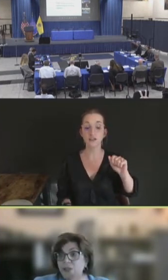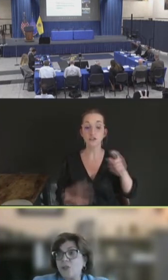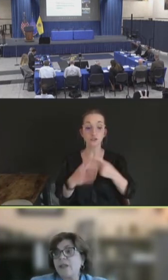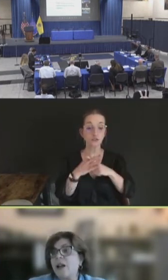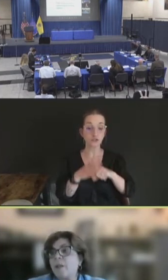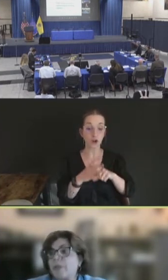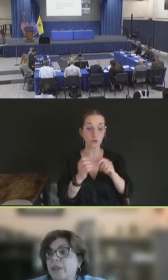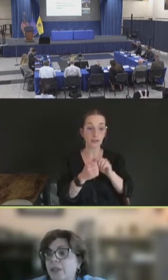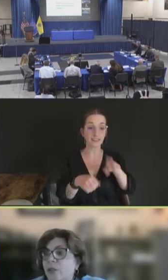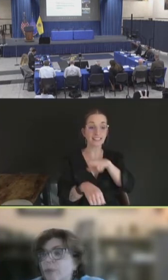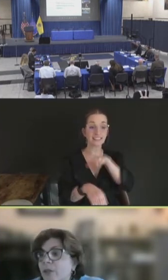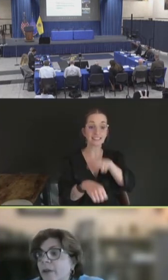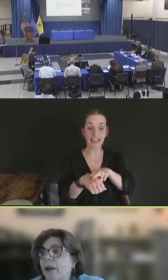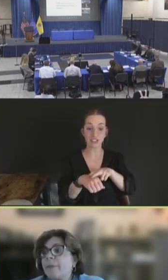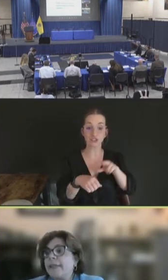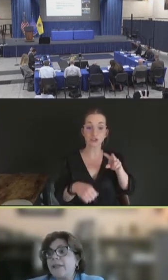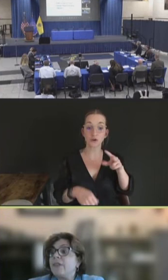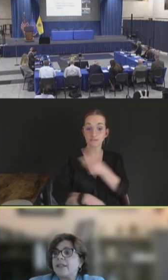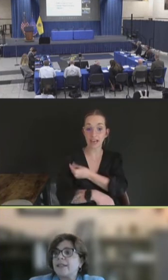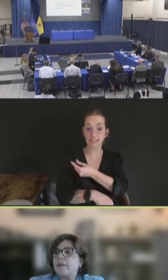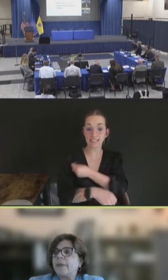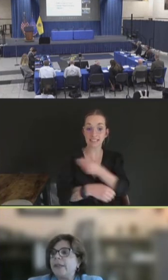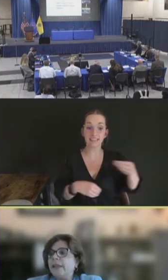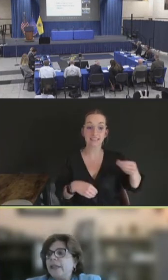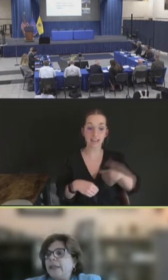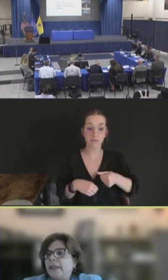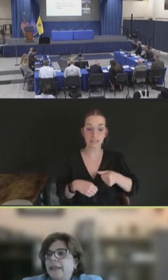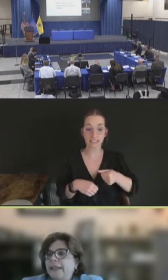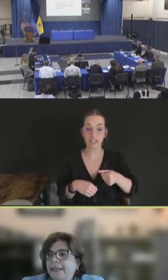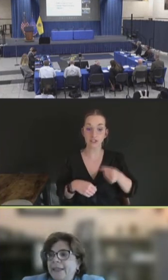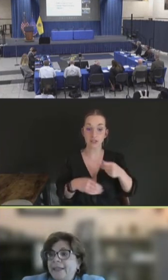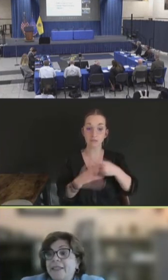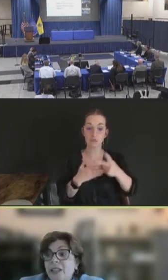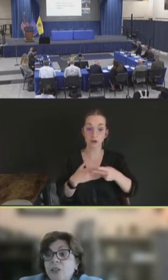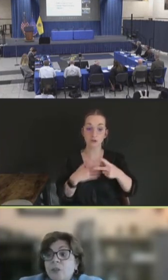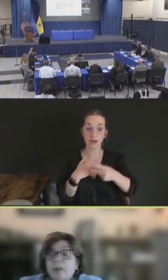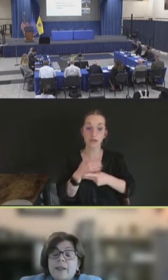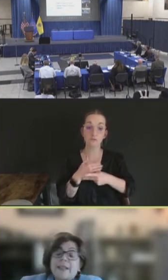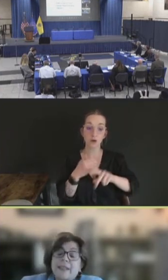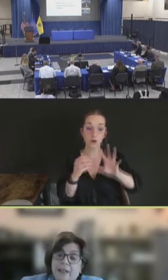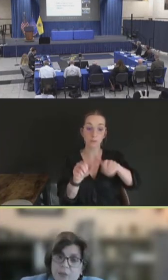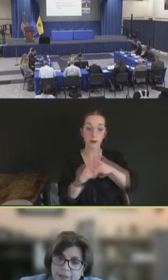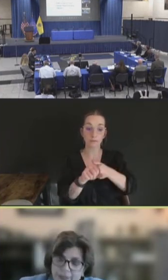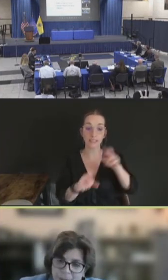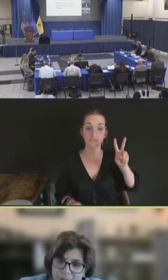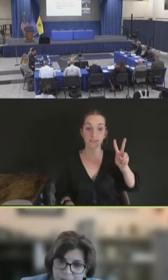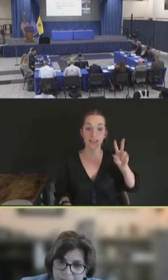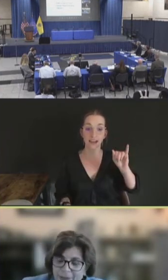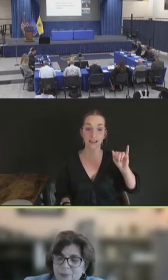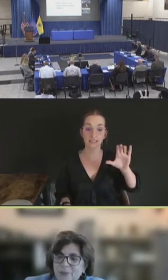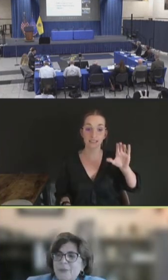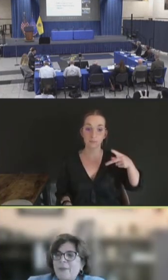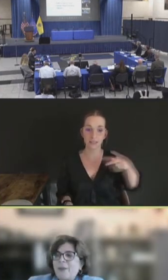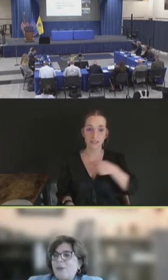Injury Compensation Program update. VICP continues to process an increased number of claims. I know